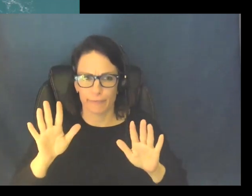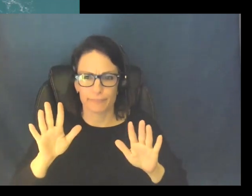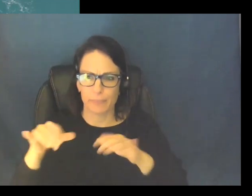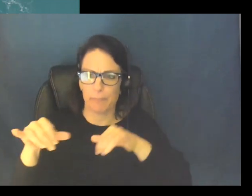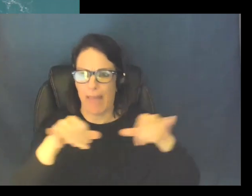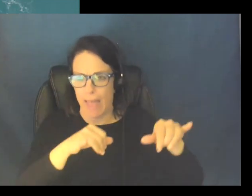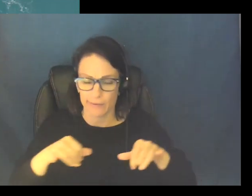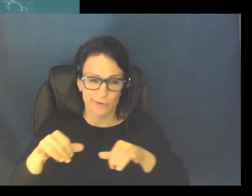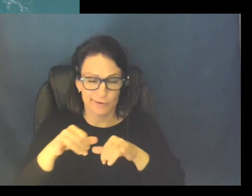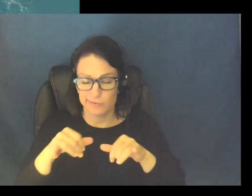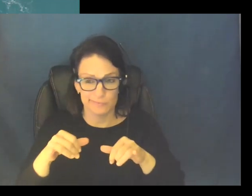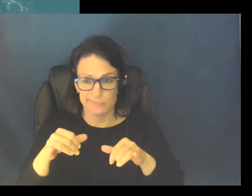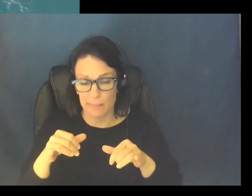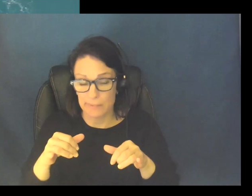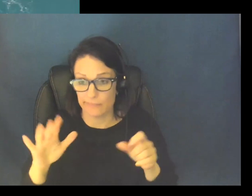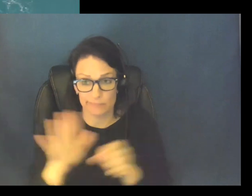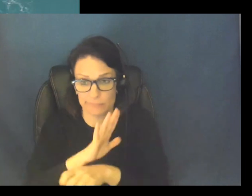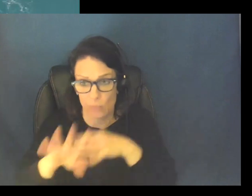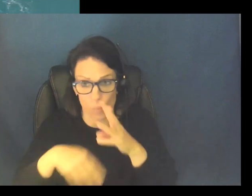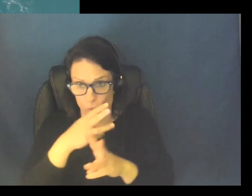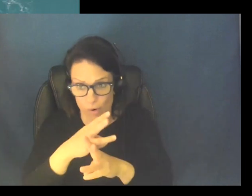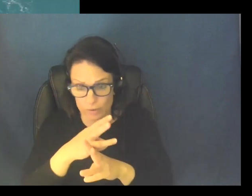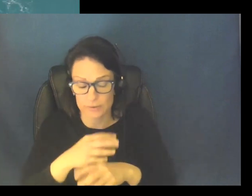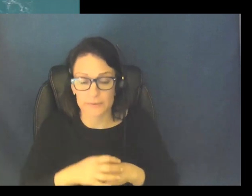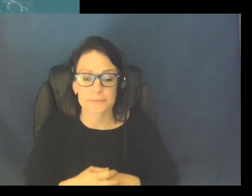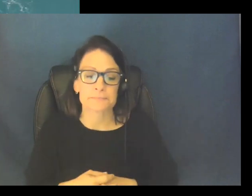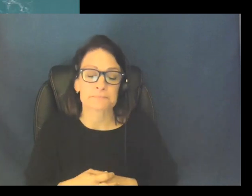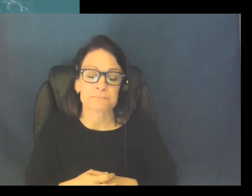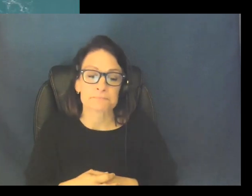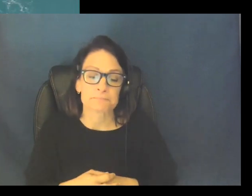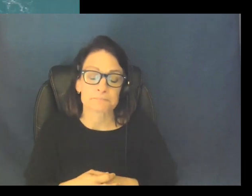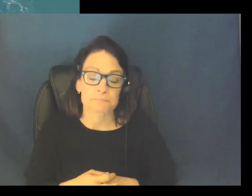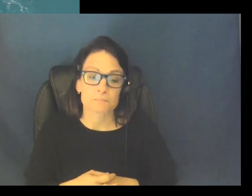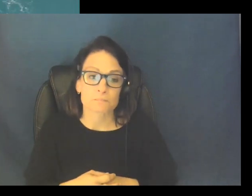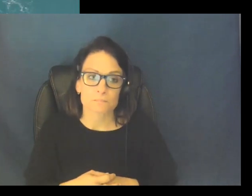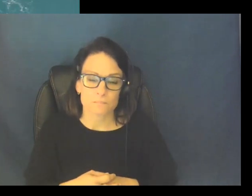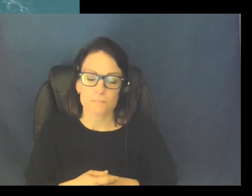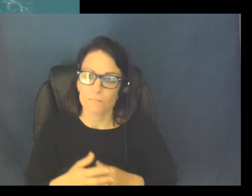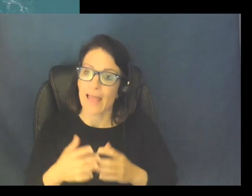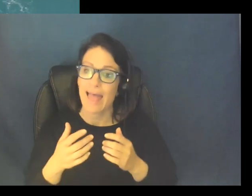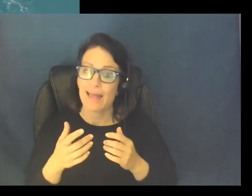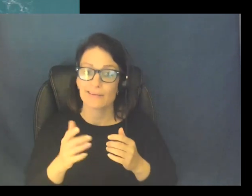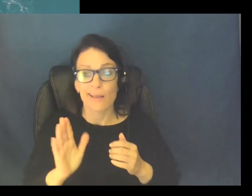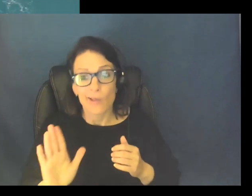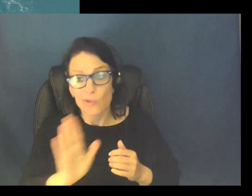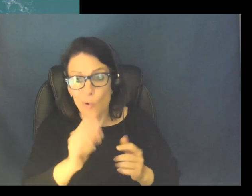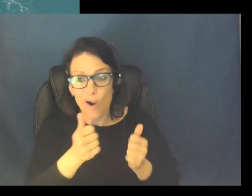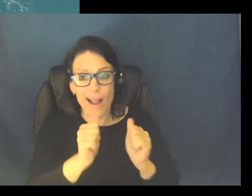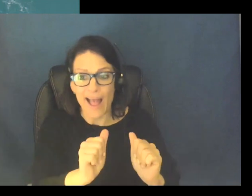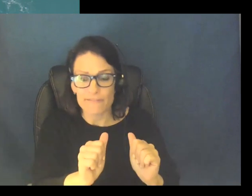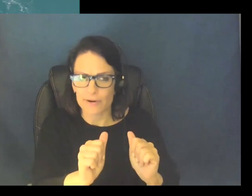There are all kinds of corridors of pathways that we can use to, ah, to increase our, uhm, level of, uhm, diversity as far as pollinators go. Thank you. : Thank you.